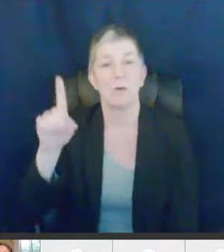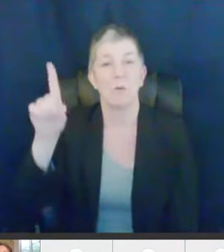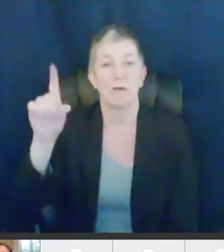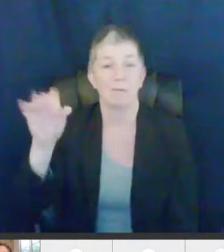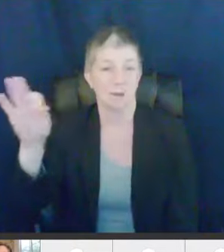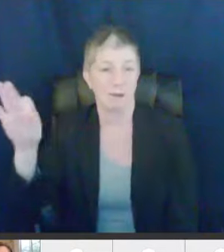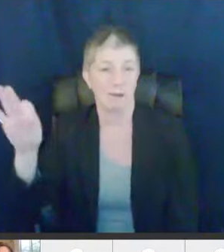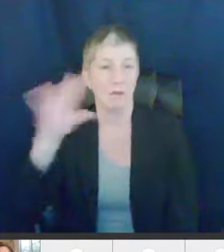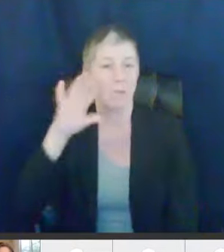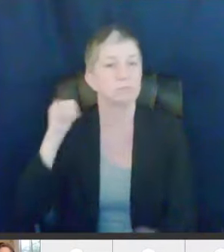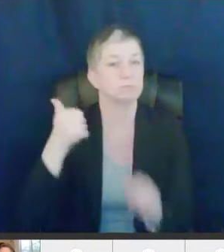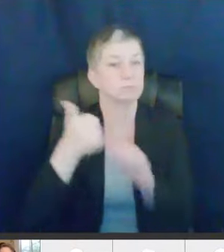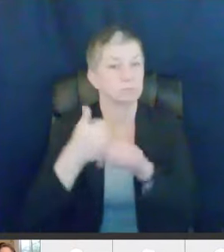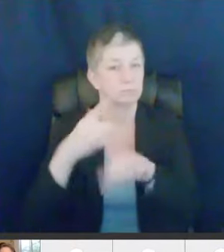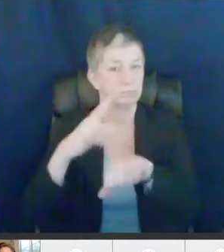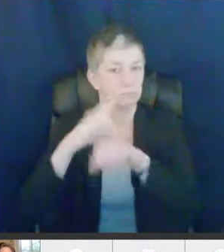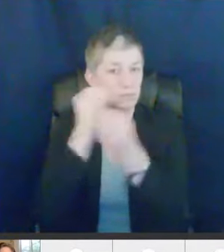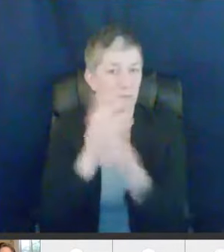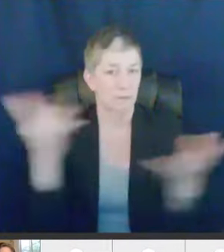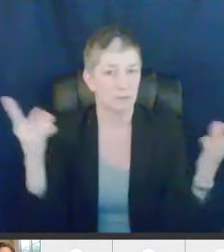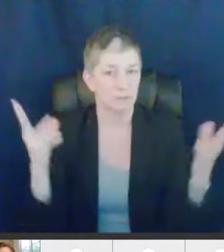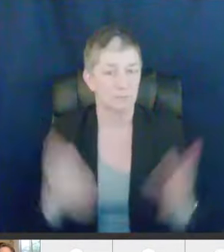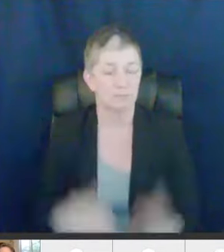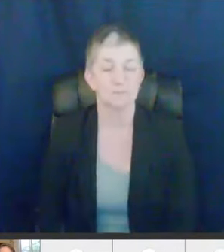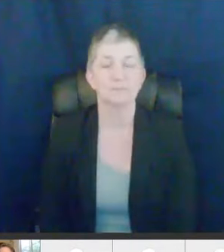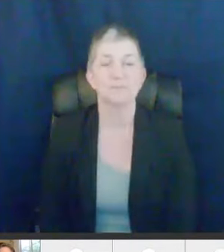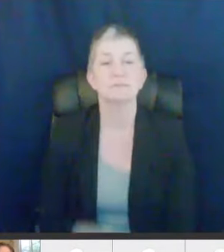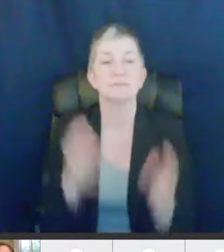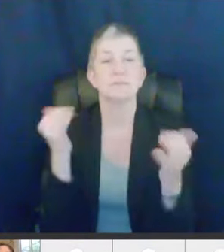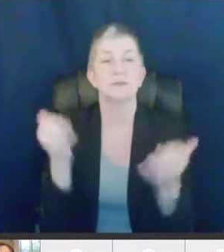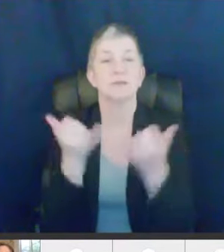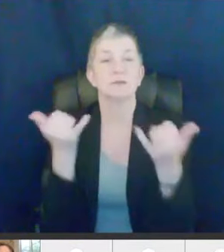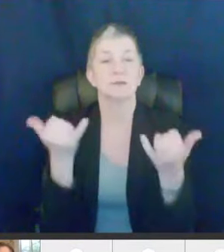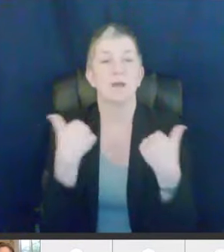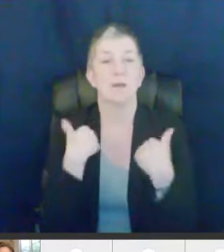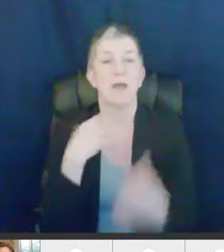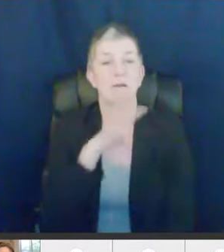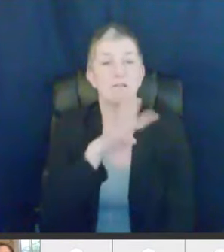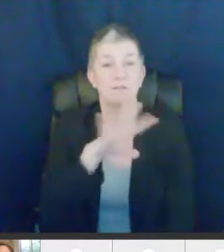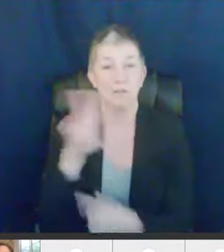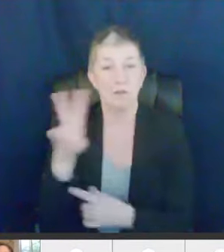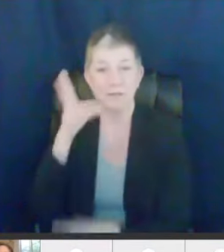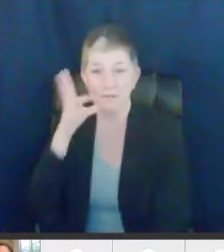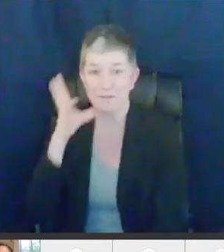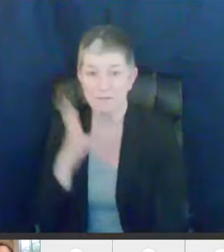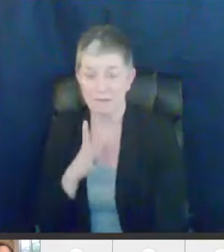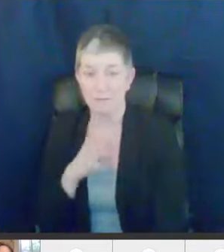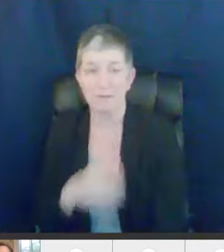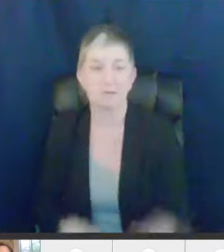geographic information today we have 47 females and 58 males